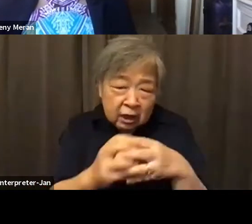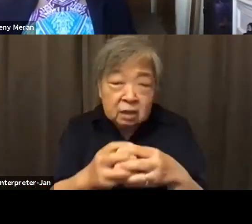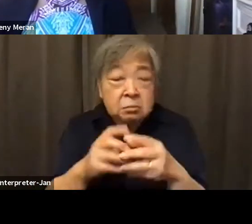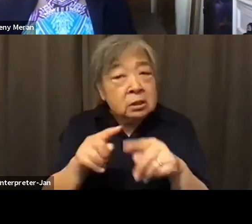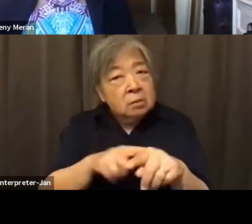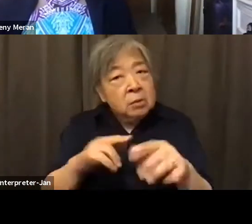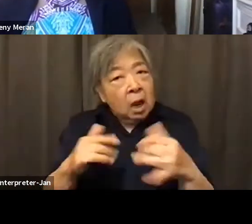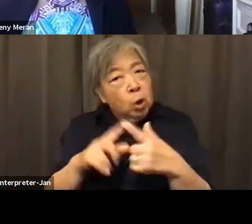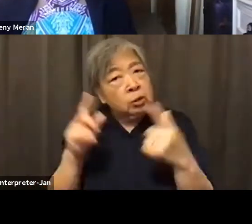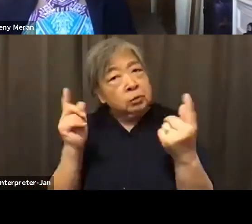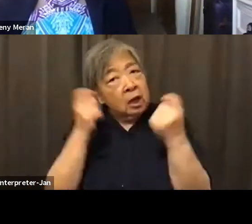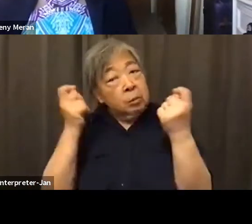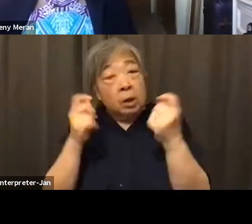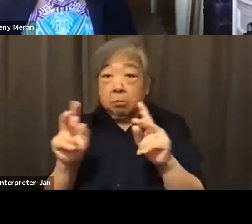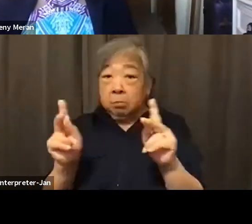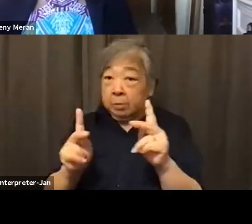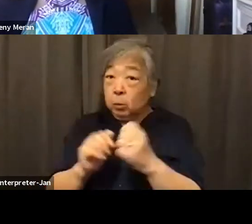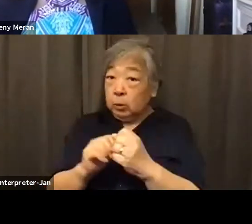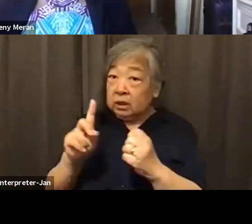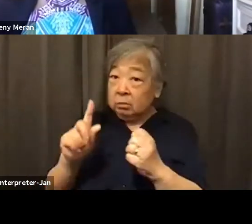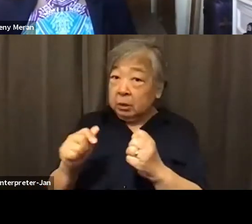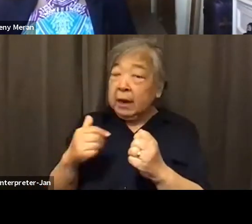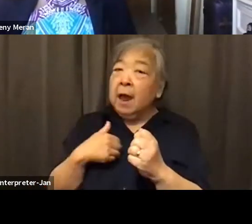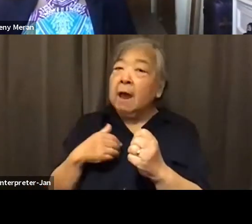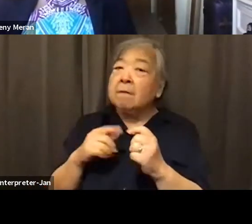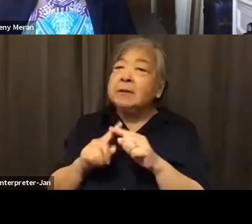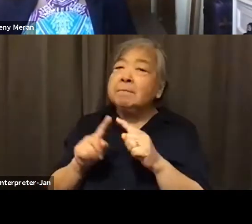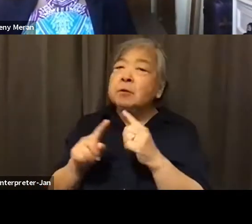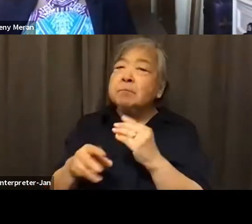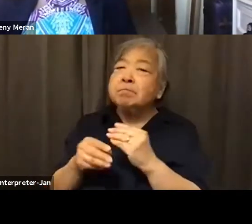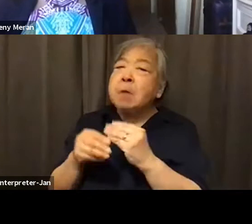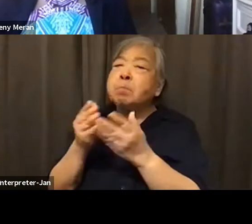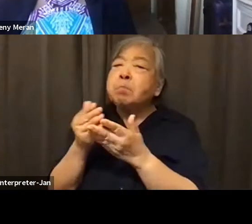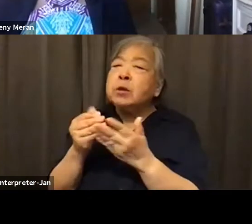people with disabilities have additional aspects of identity that are important to them, and